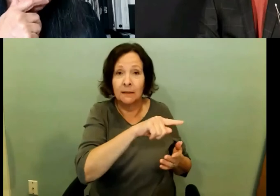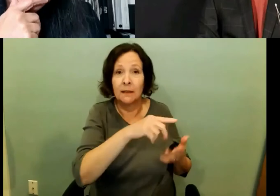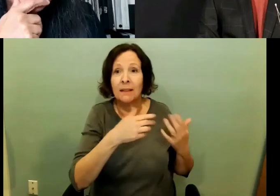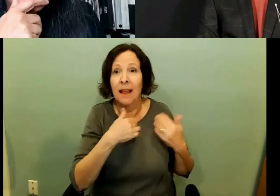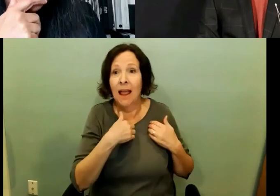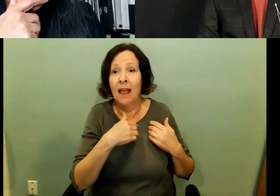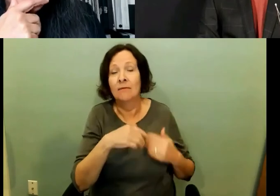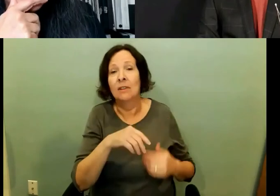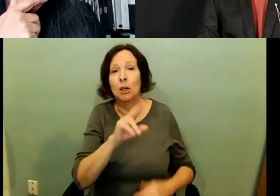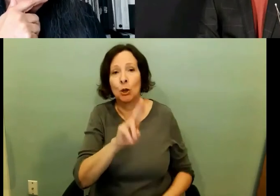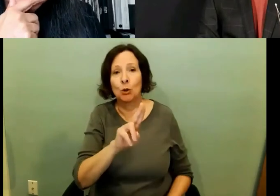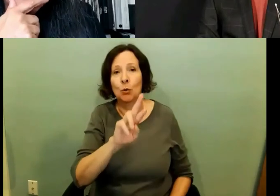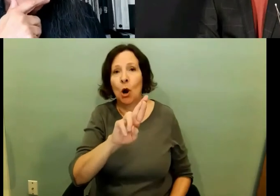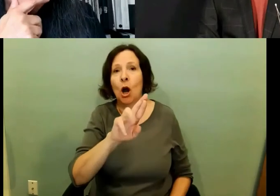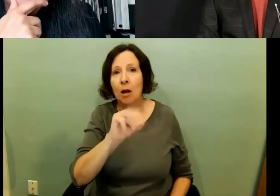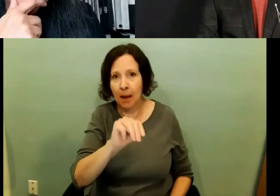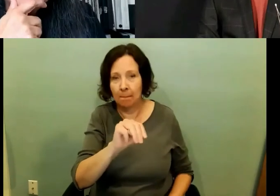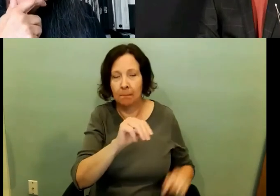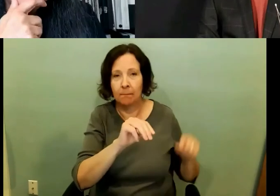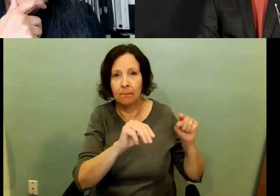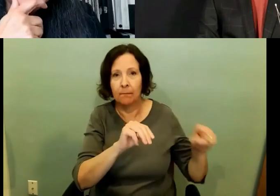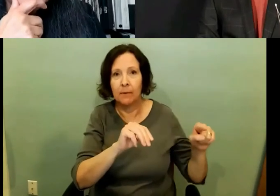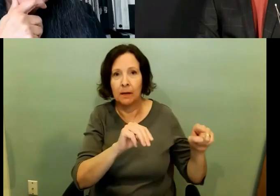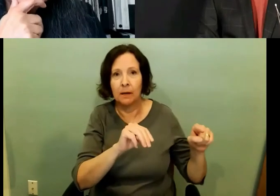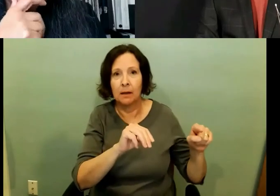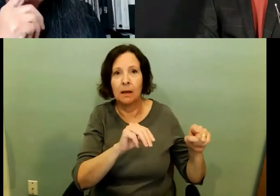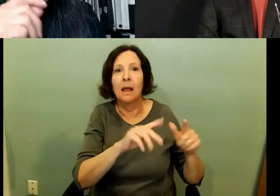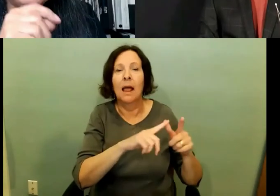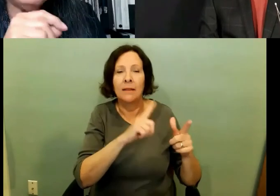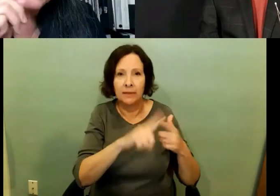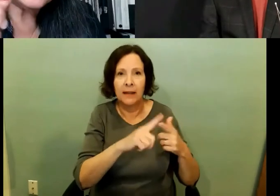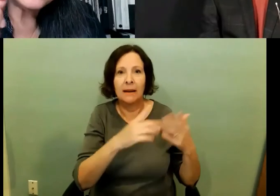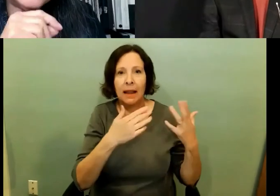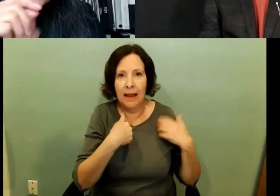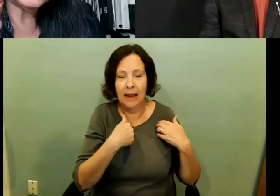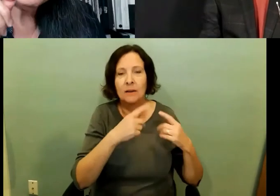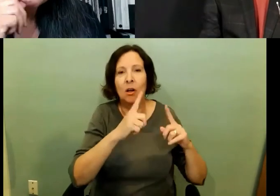exclusion and discrimination are reported by students. So we know that distinction.